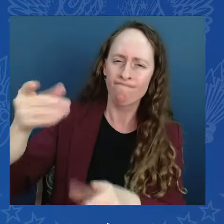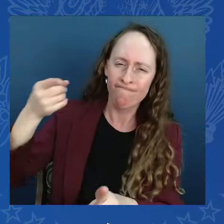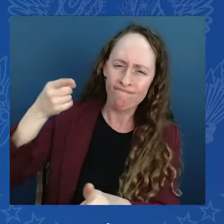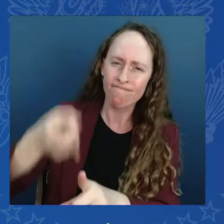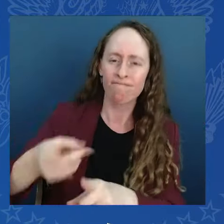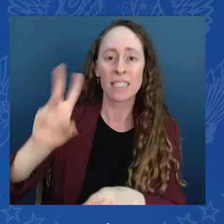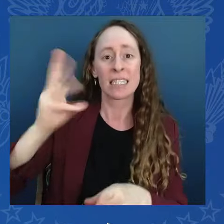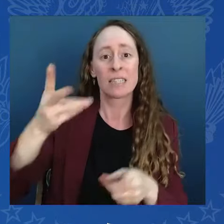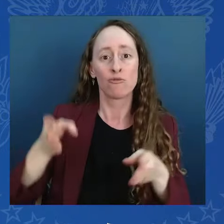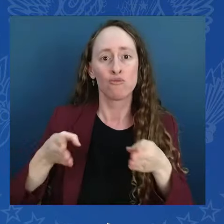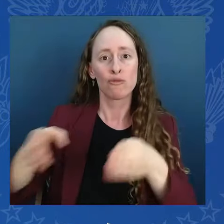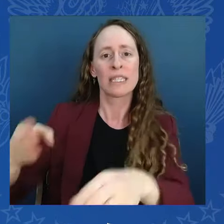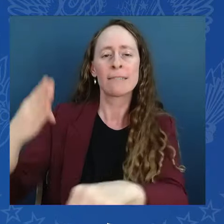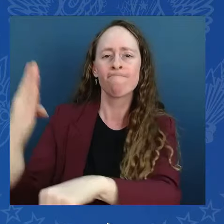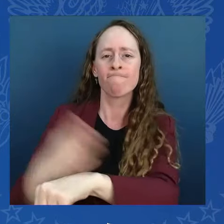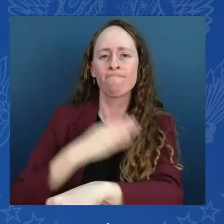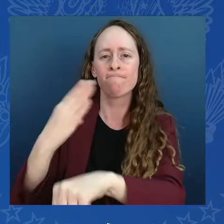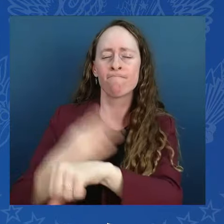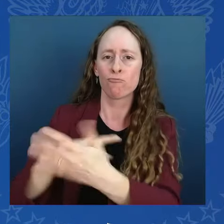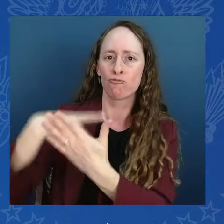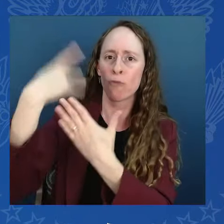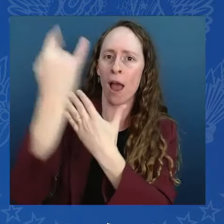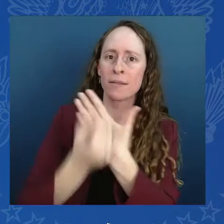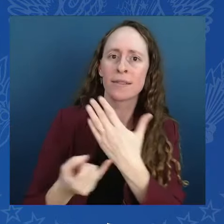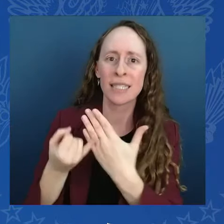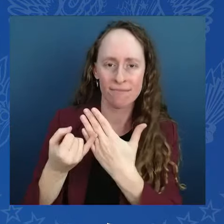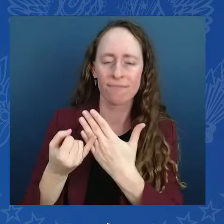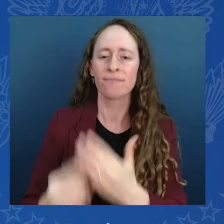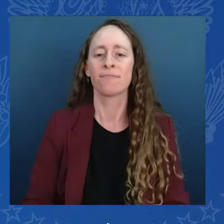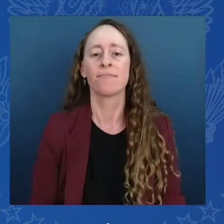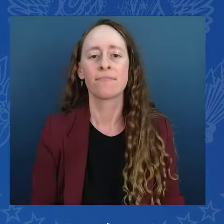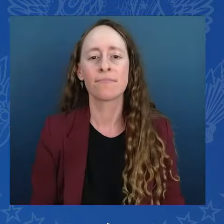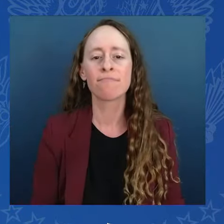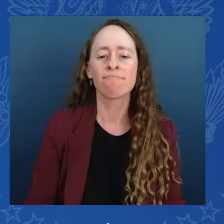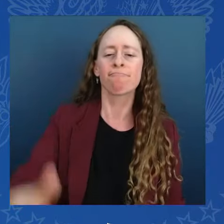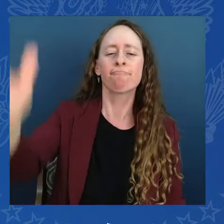The construction of I- -- I-4 -- I-94 and I-43 were torn down.